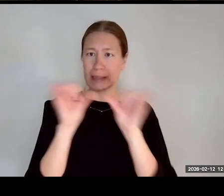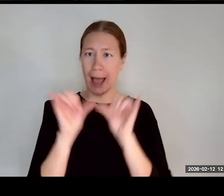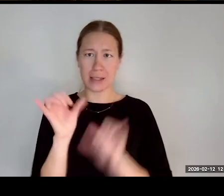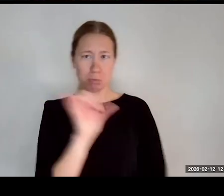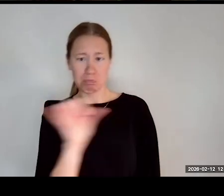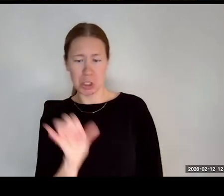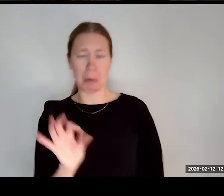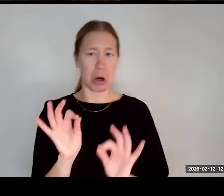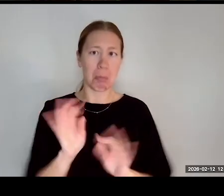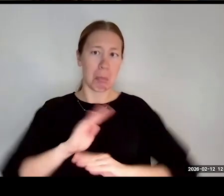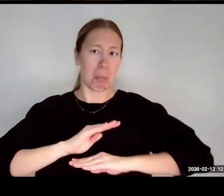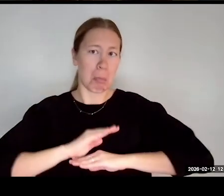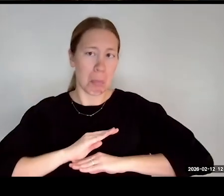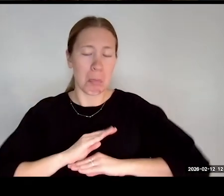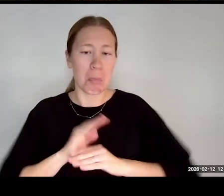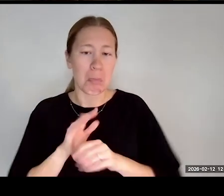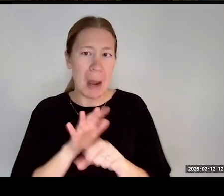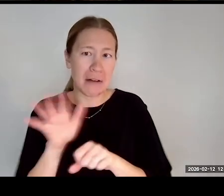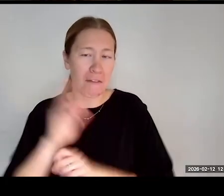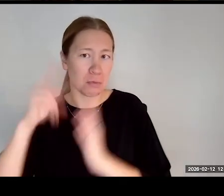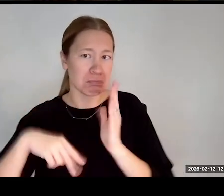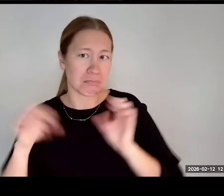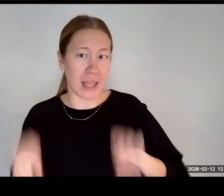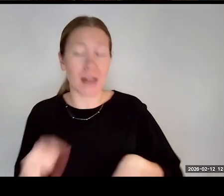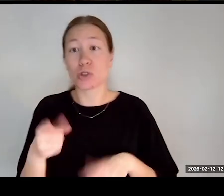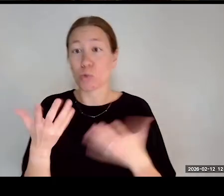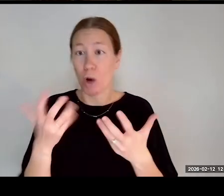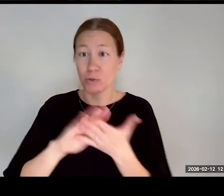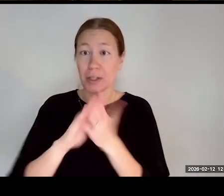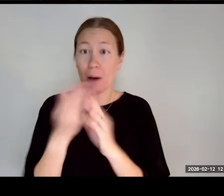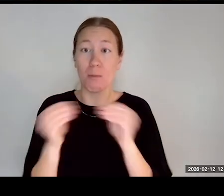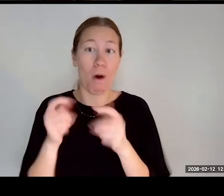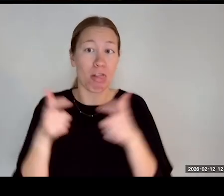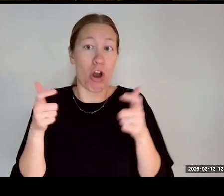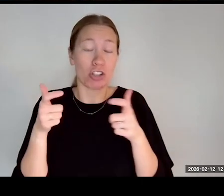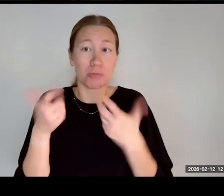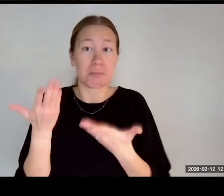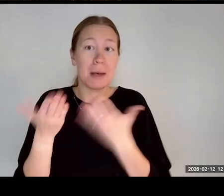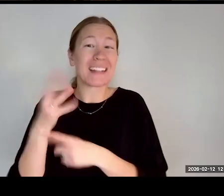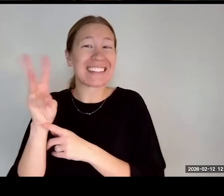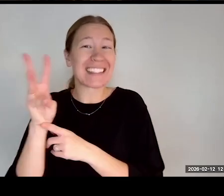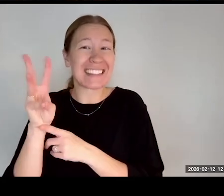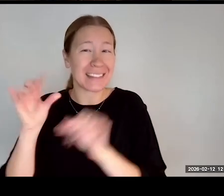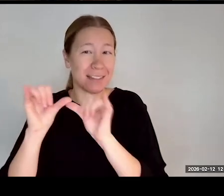that is fairly legible for folks. If you wanna go a little bit larger, going up to 16 point font can be helpful for some folks.